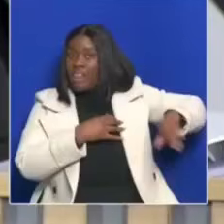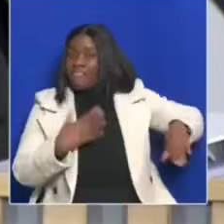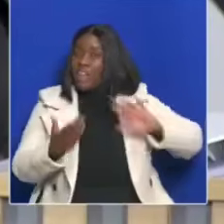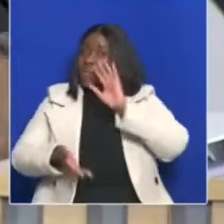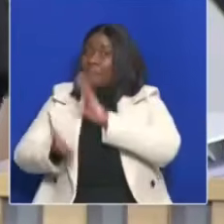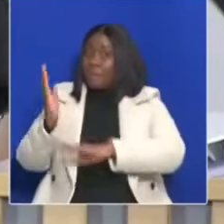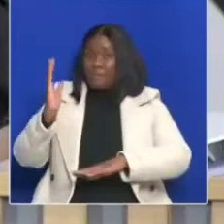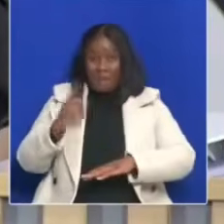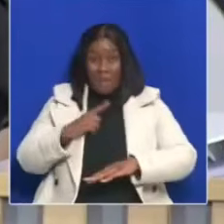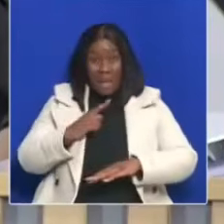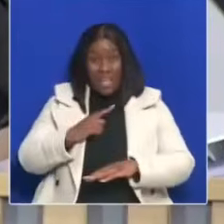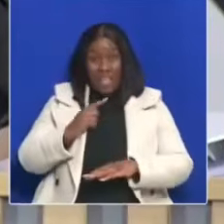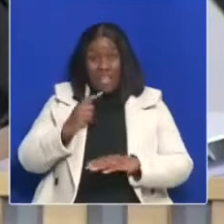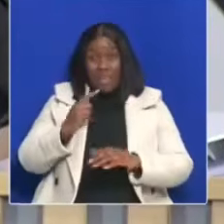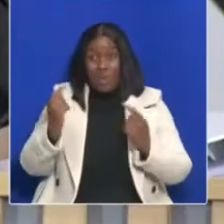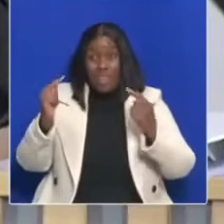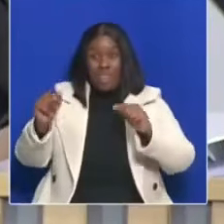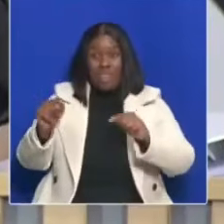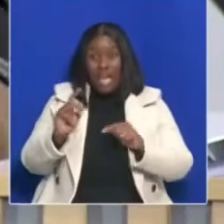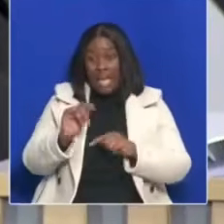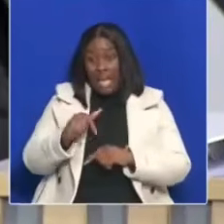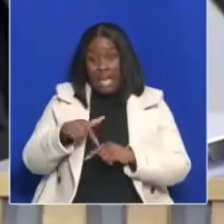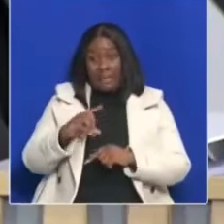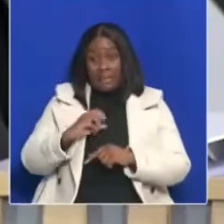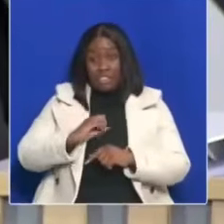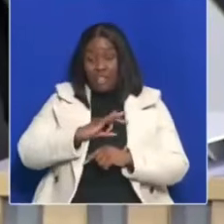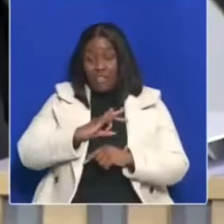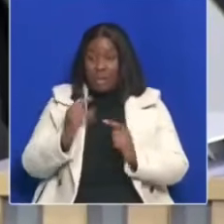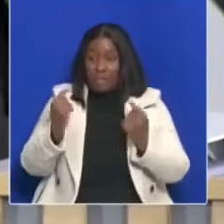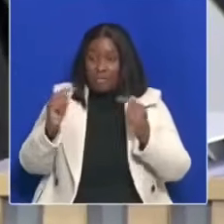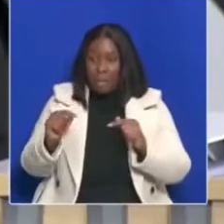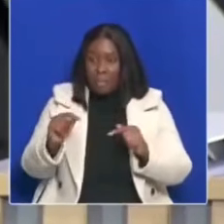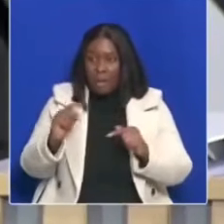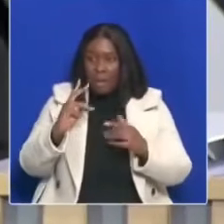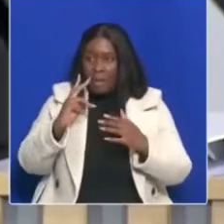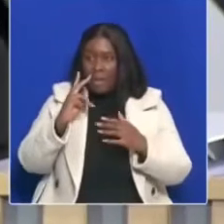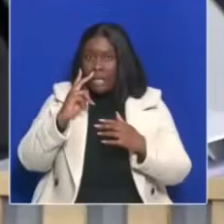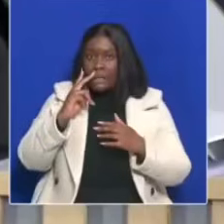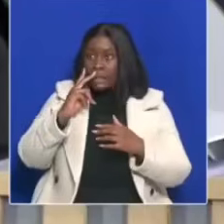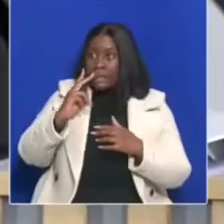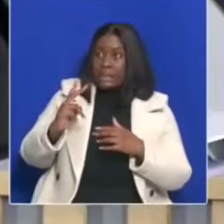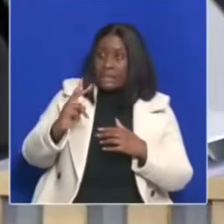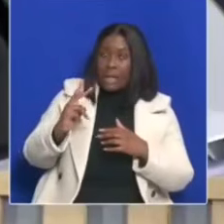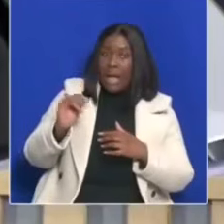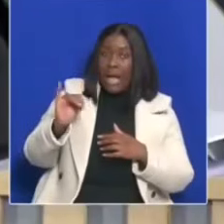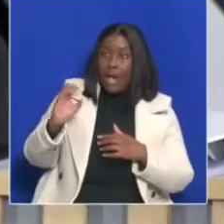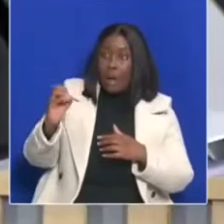that they found the investigating officer. So the task team they go themselves out to the to the